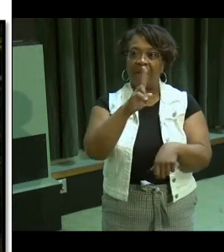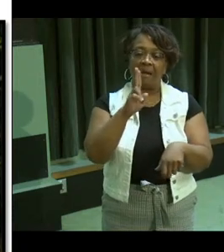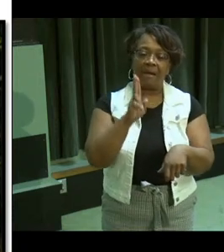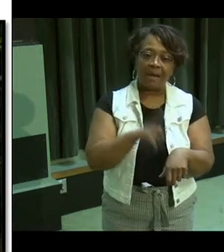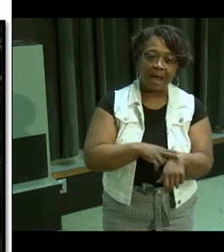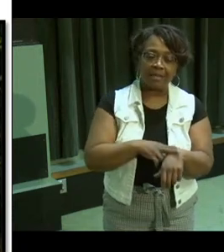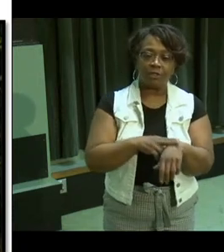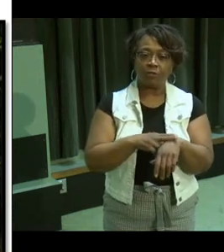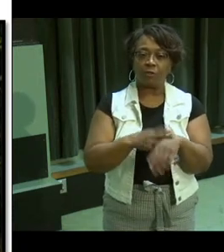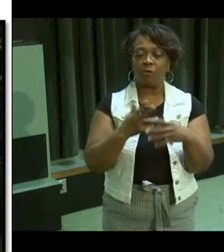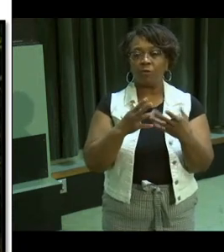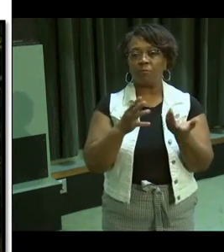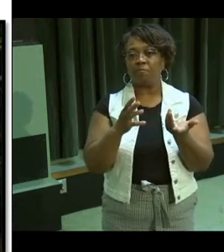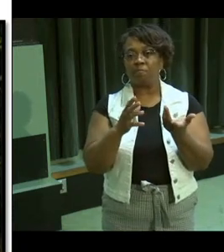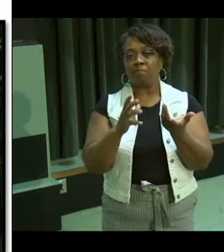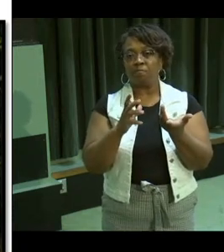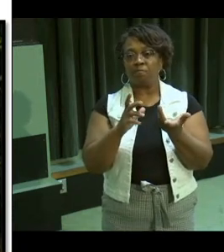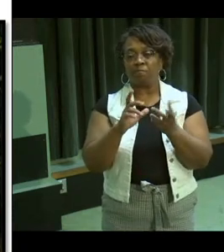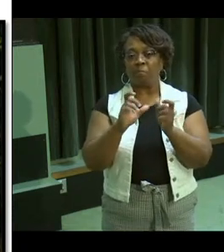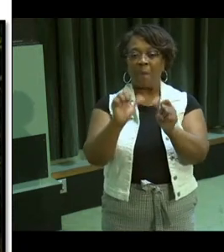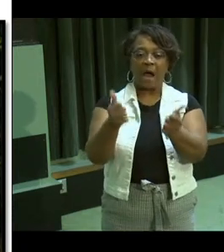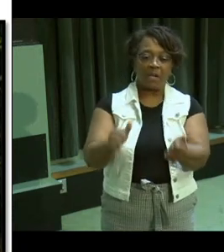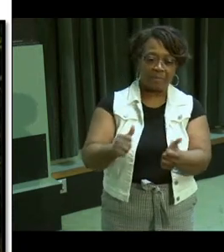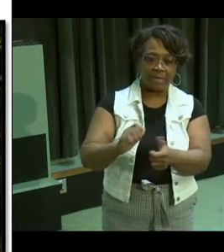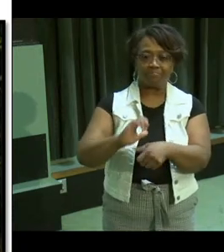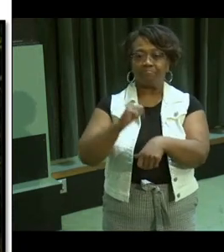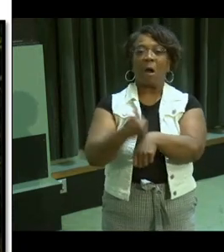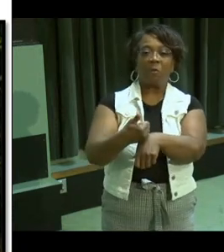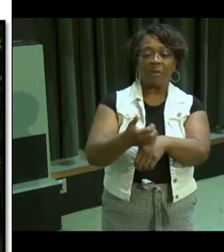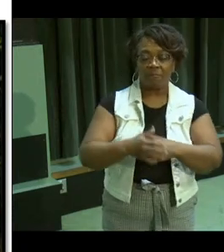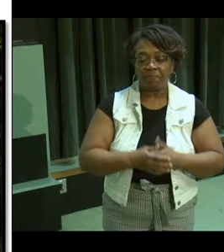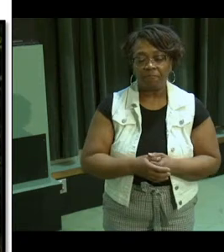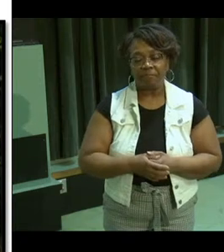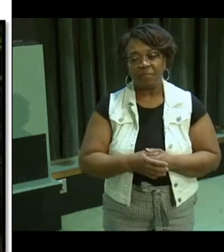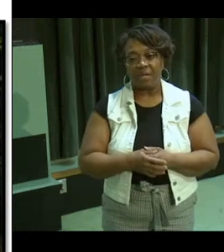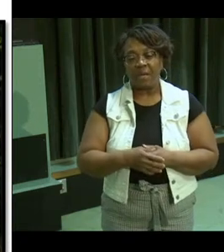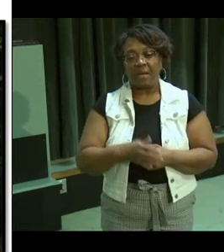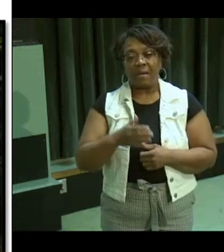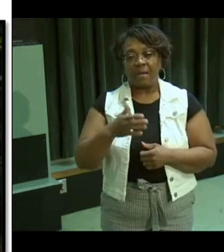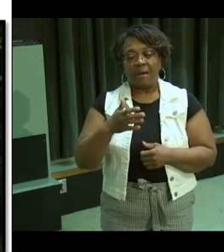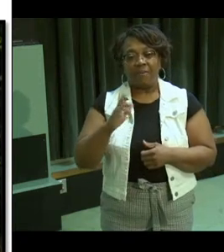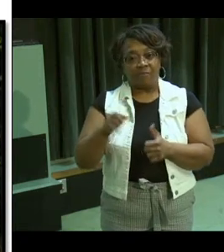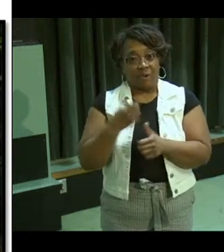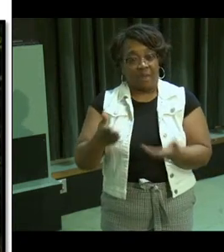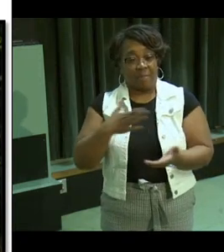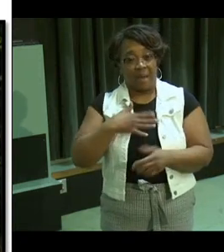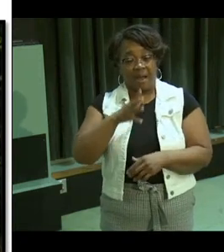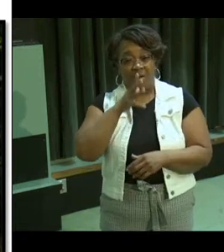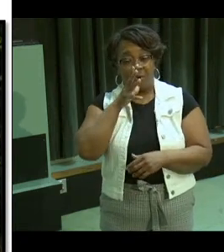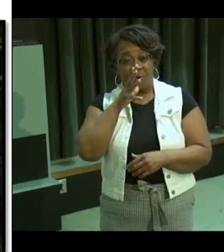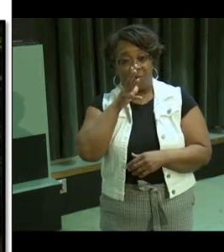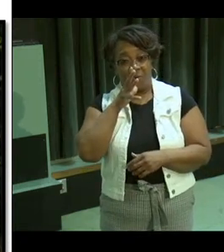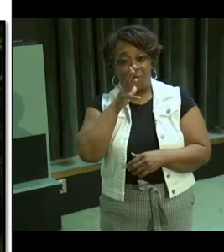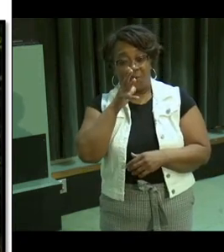monument. And so, the first